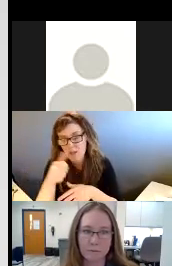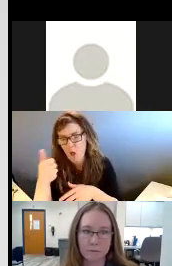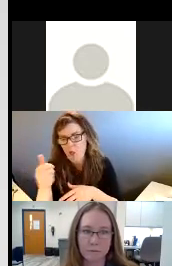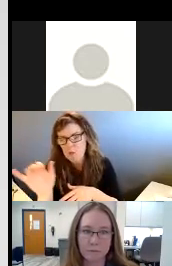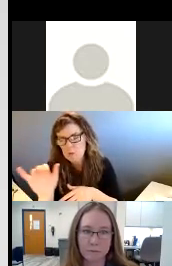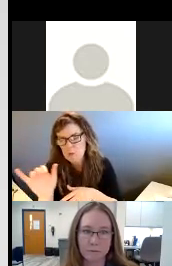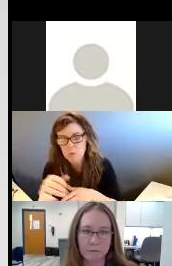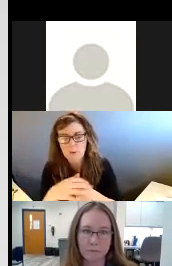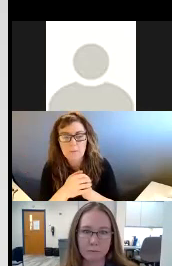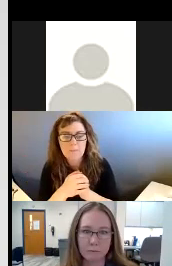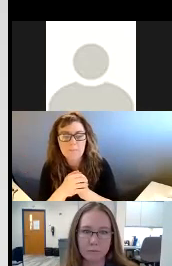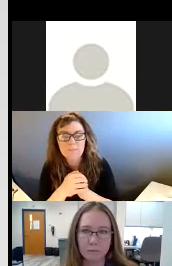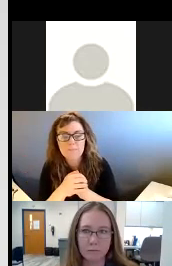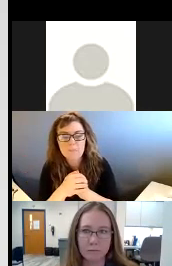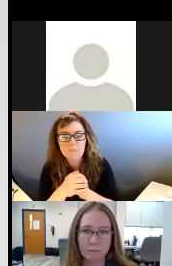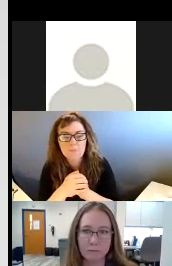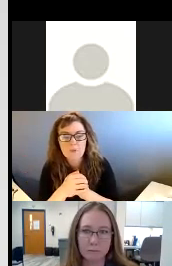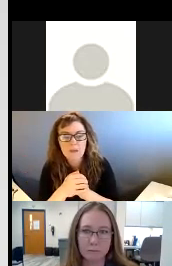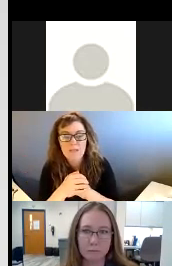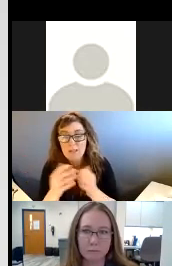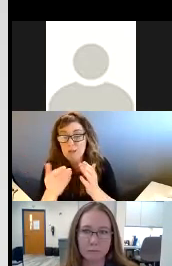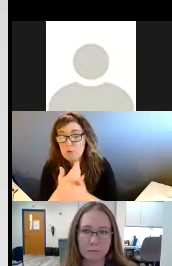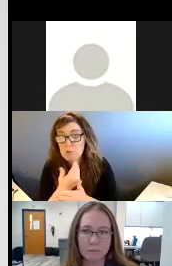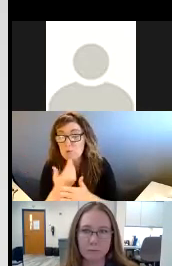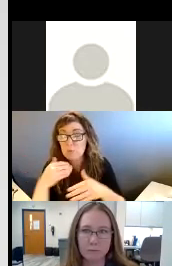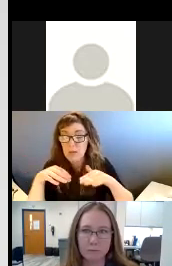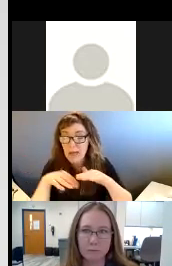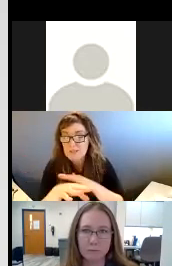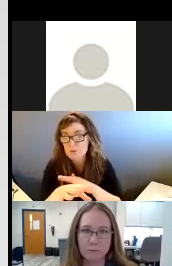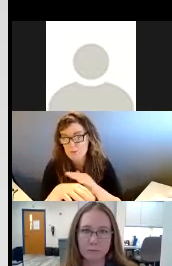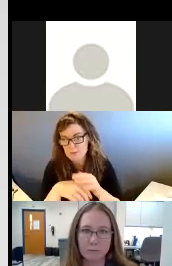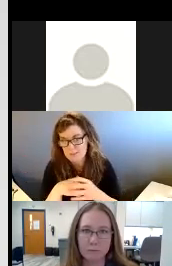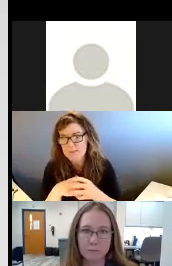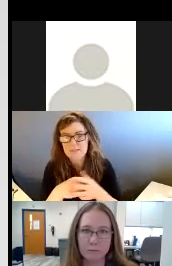THEN IN HERE THEY CREATED A WHOLE NEW ENTRY SPACE. THEY CLOSED OFF THE OTHER DOOR.